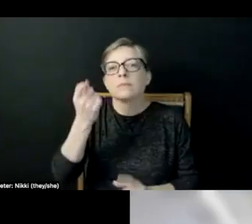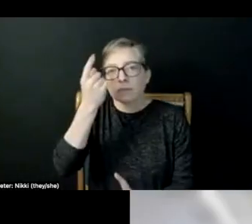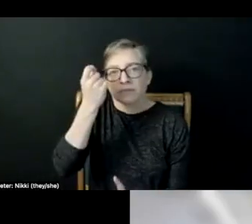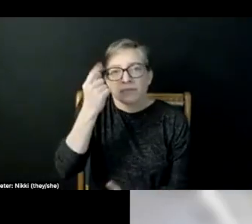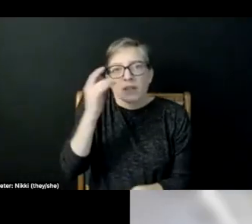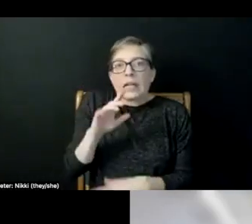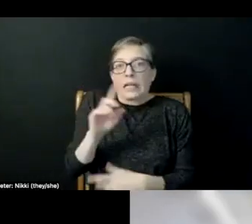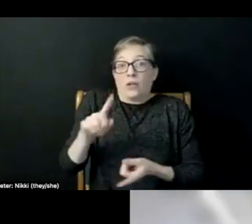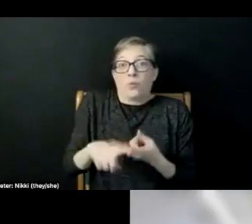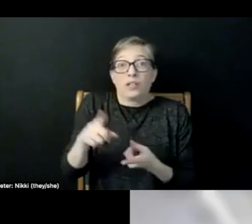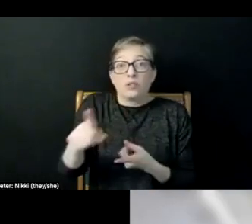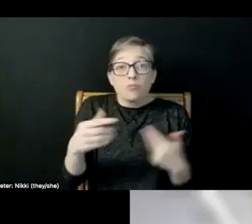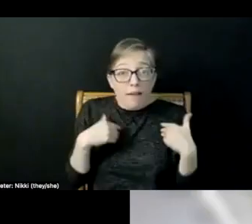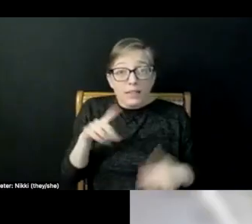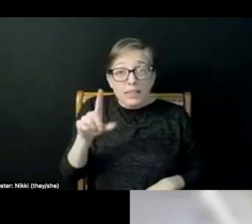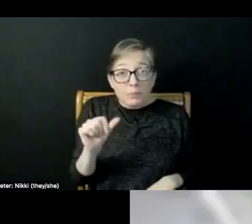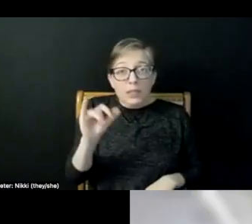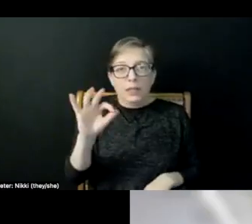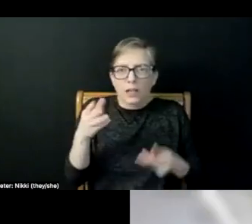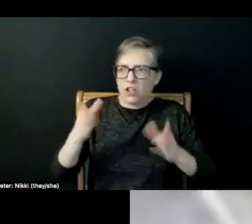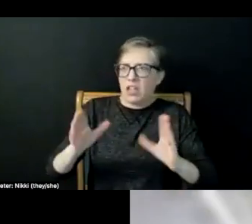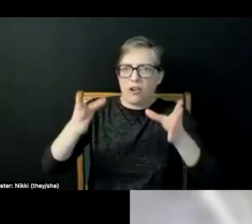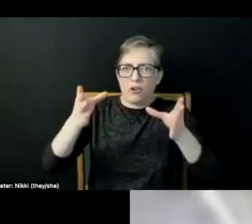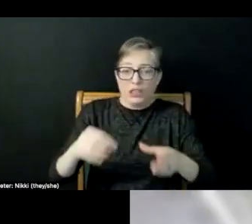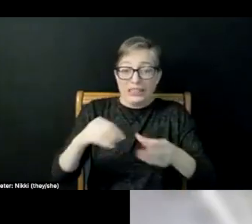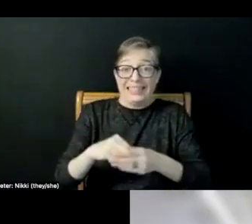If you can establish trust,